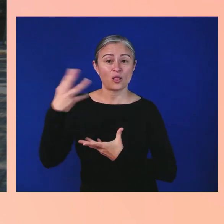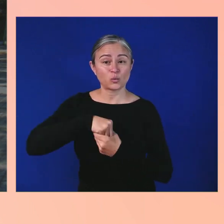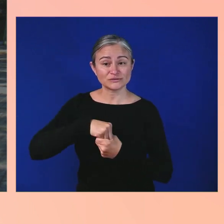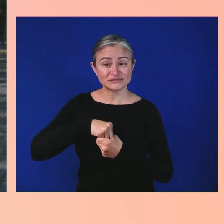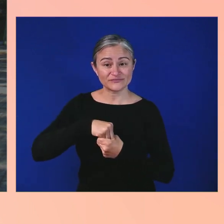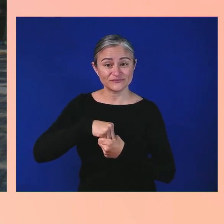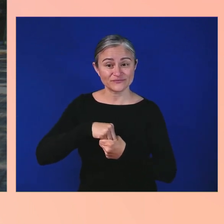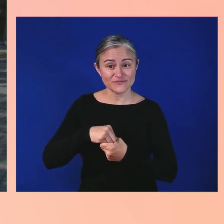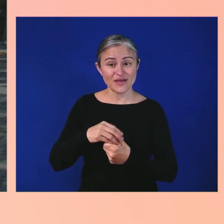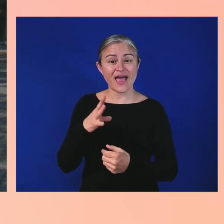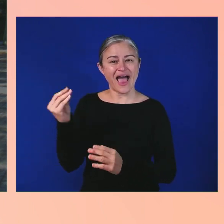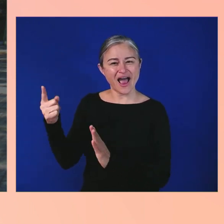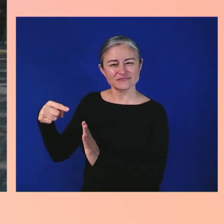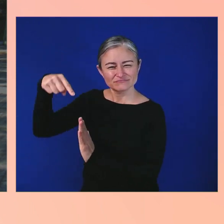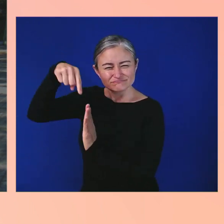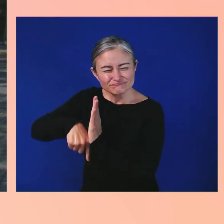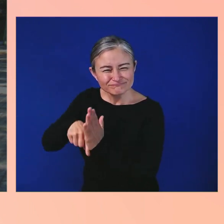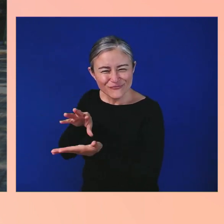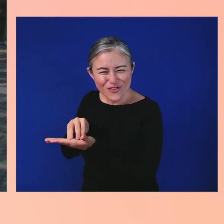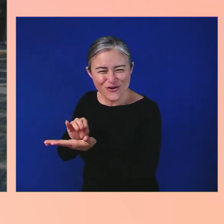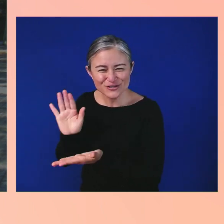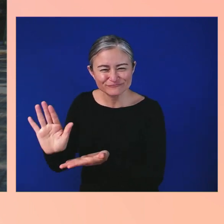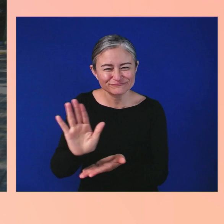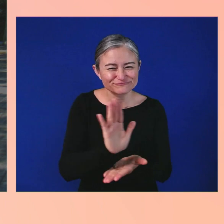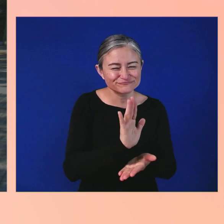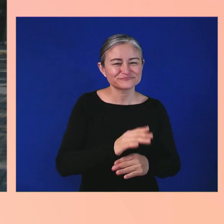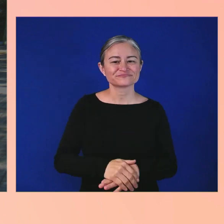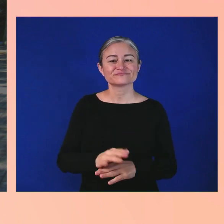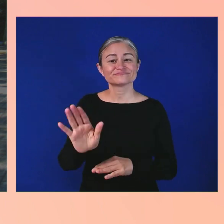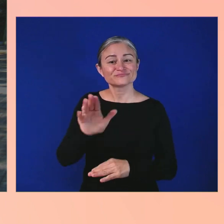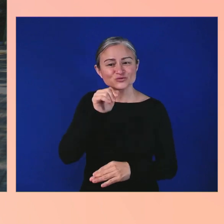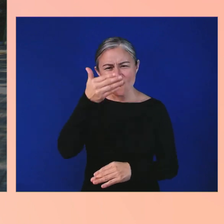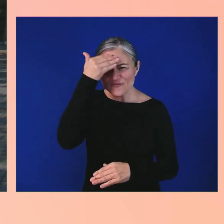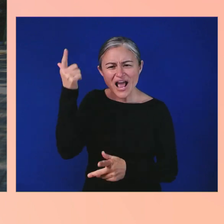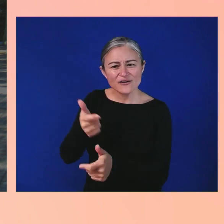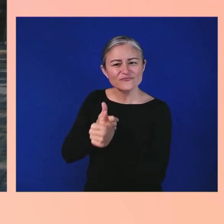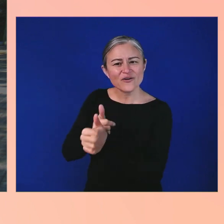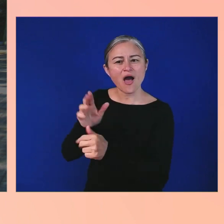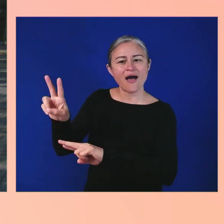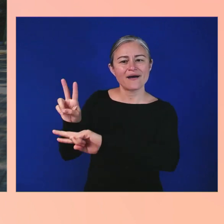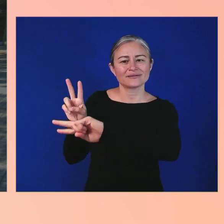social media with the hashtag Ability Summit and a reminder that breakout and keynote sessions will be